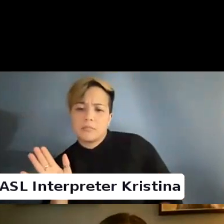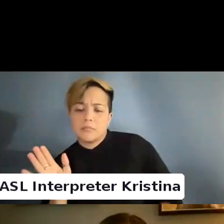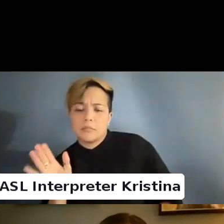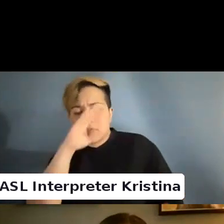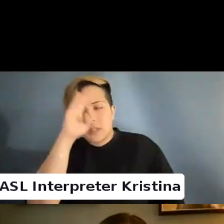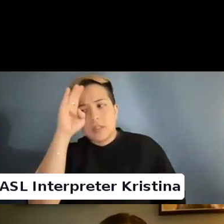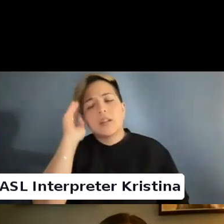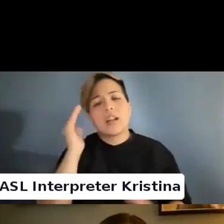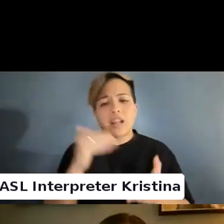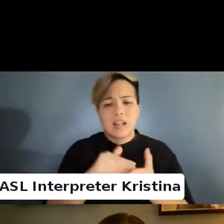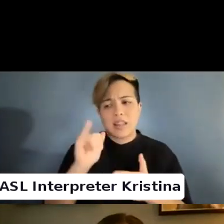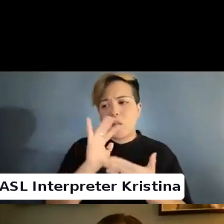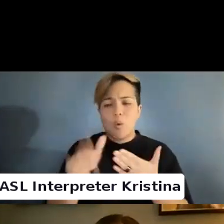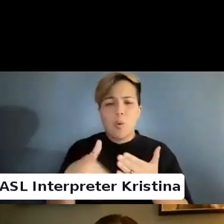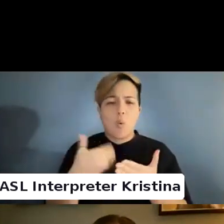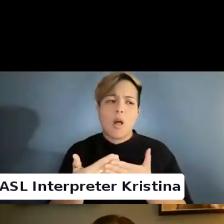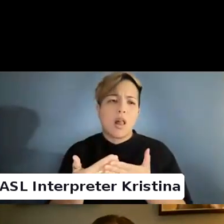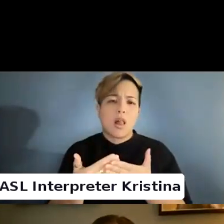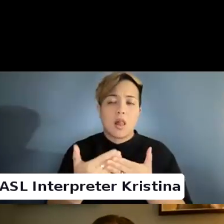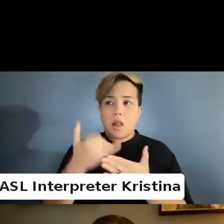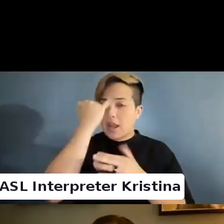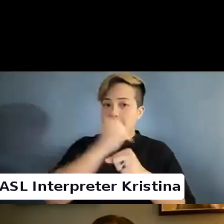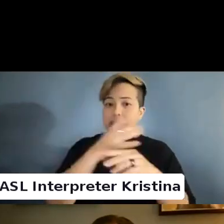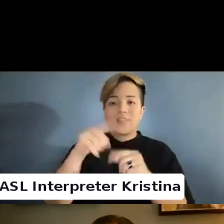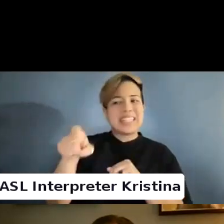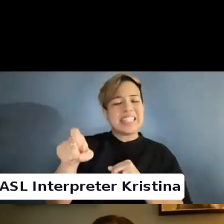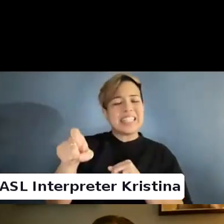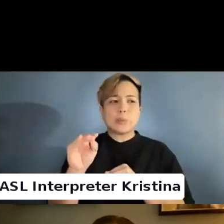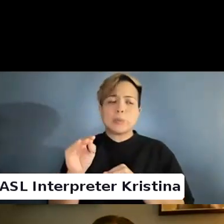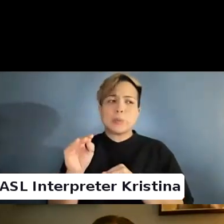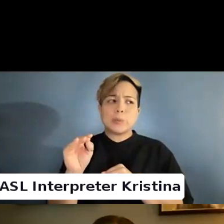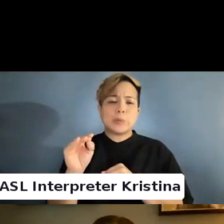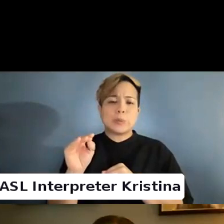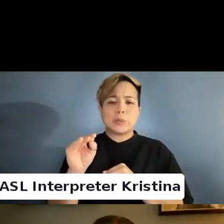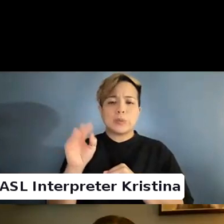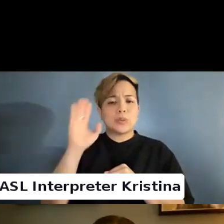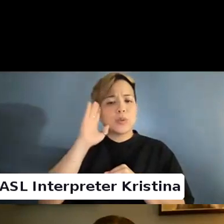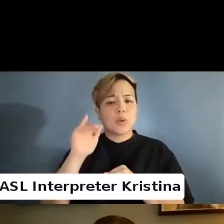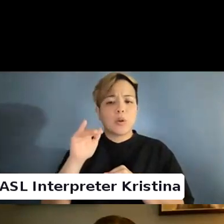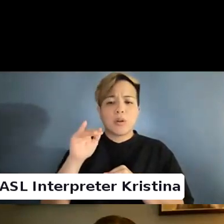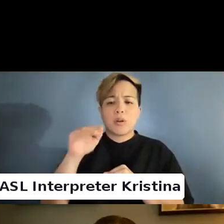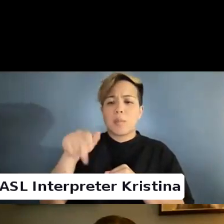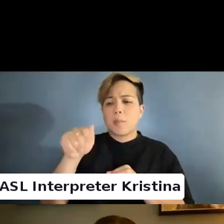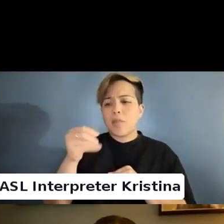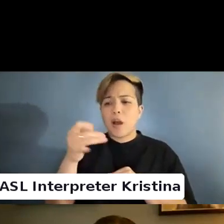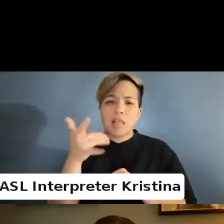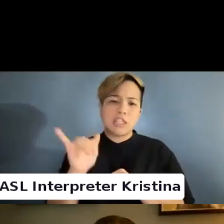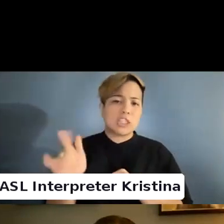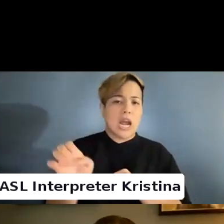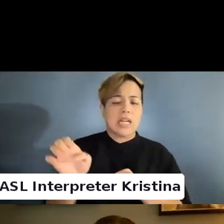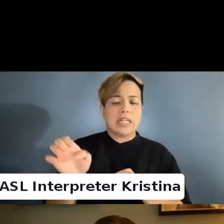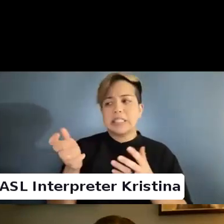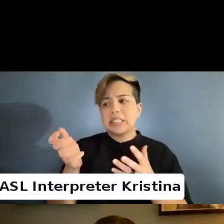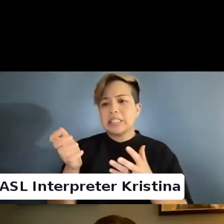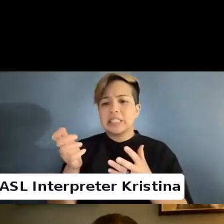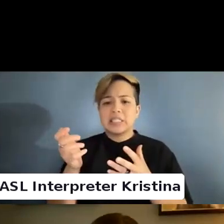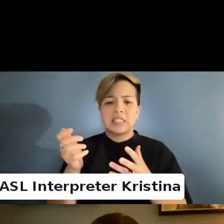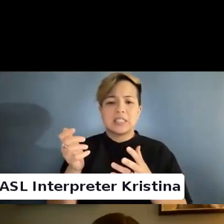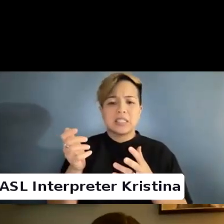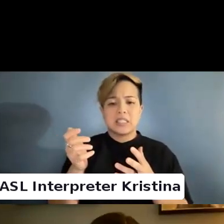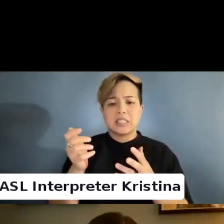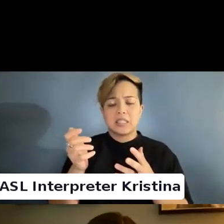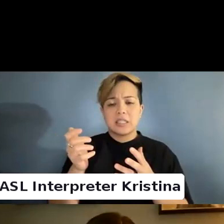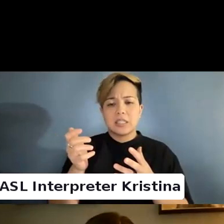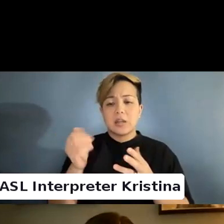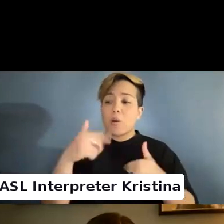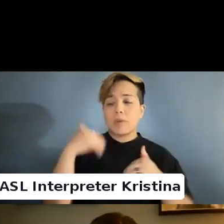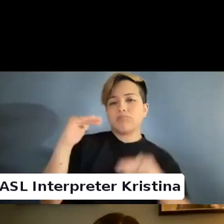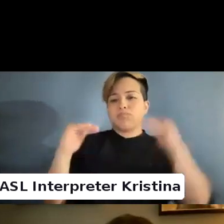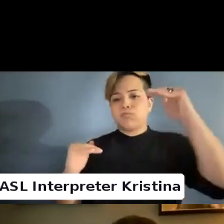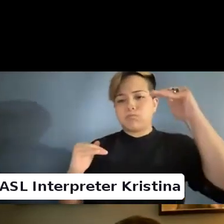This whole idea of needing to pathology eyes or elevate oneself above someone else.